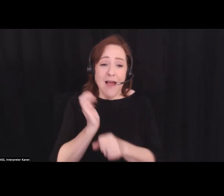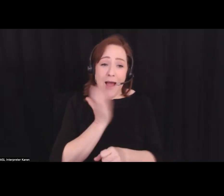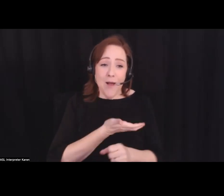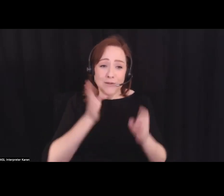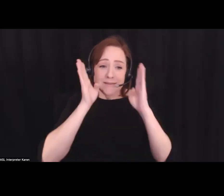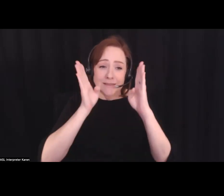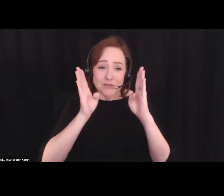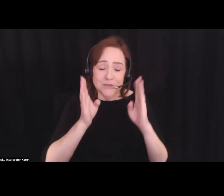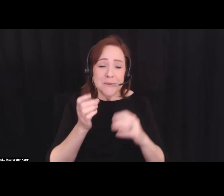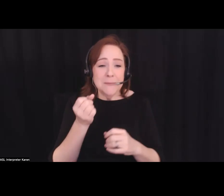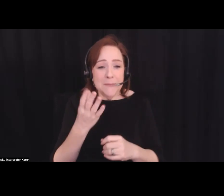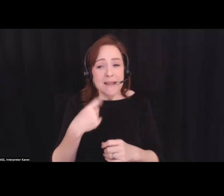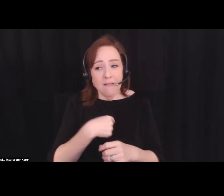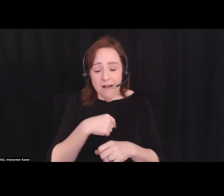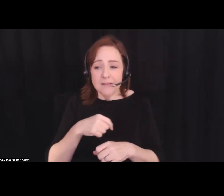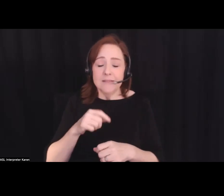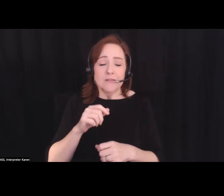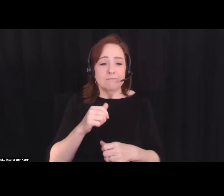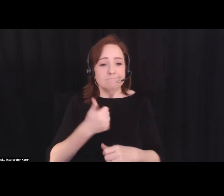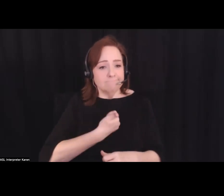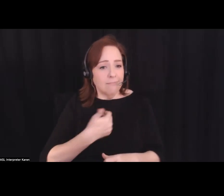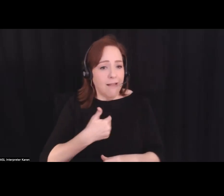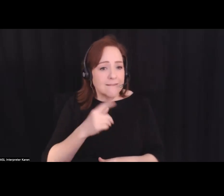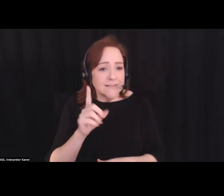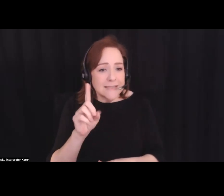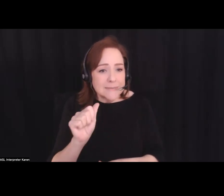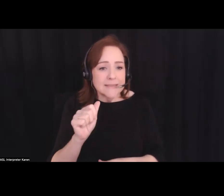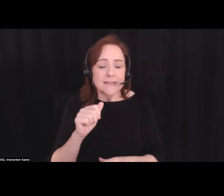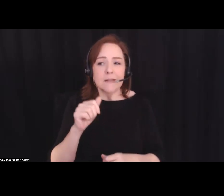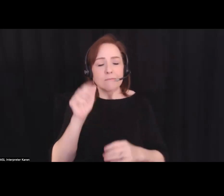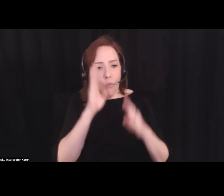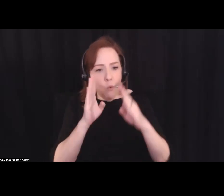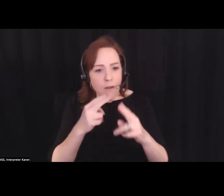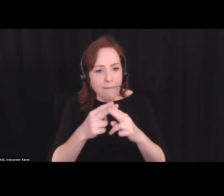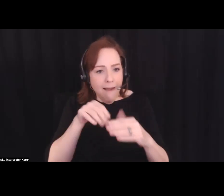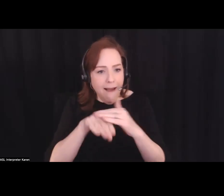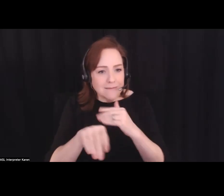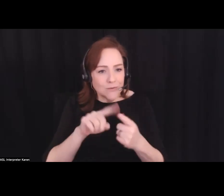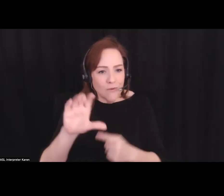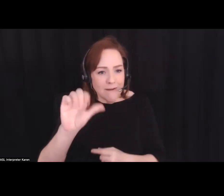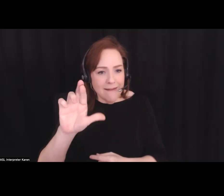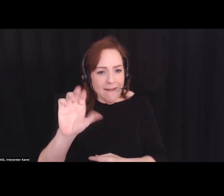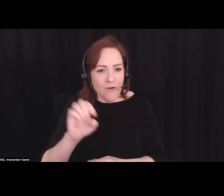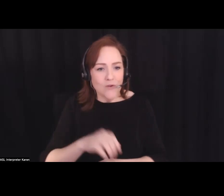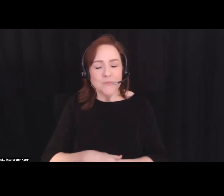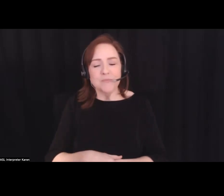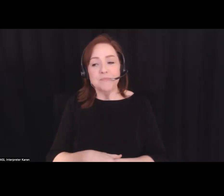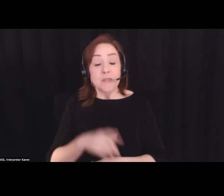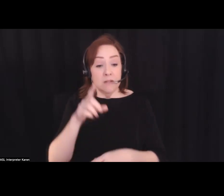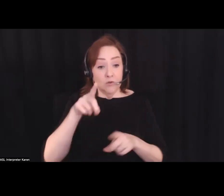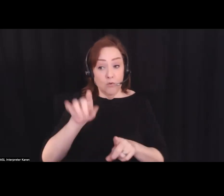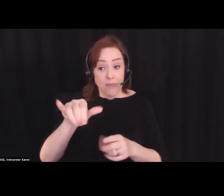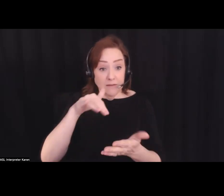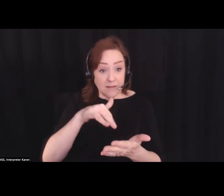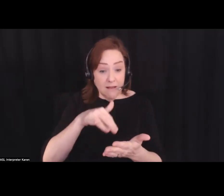disabilities and access to care. so the physician reported in this study are feeling overwhelmed by